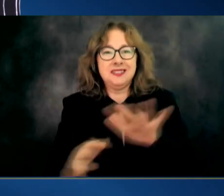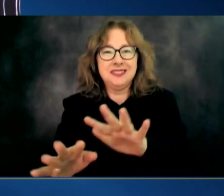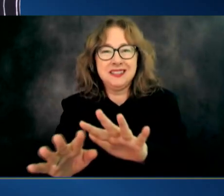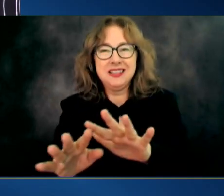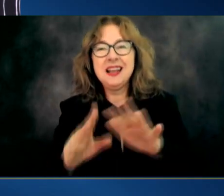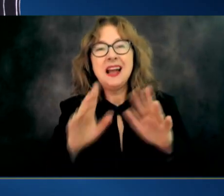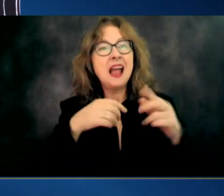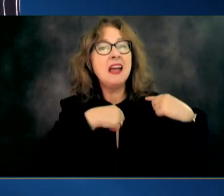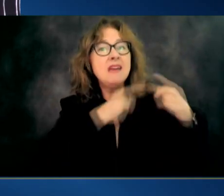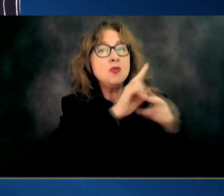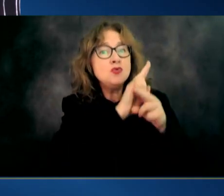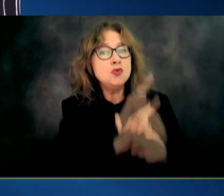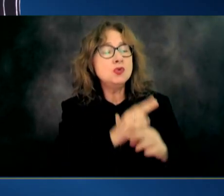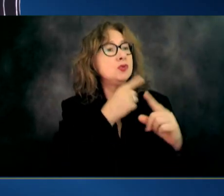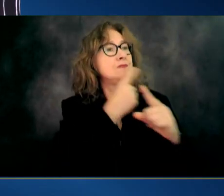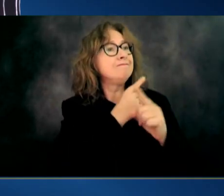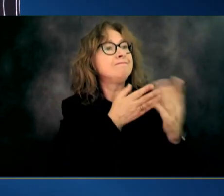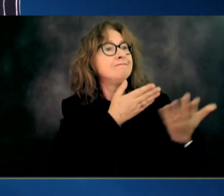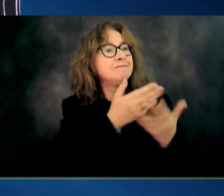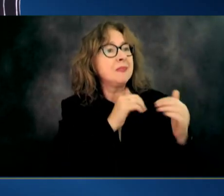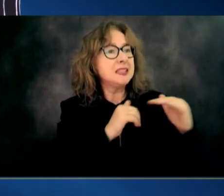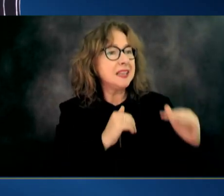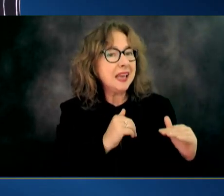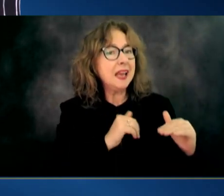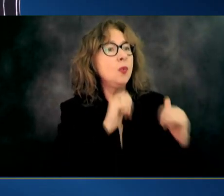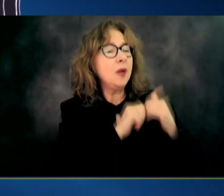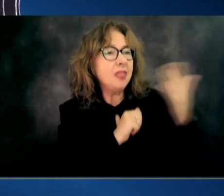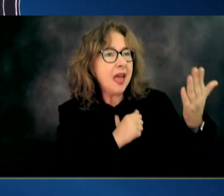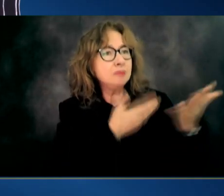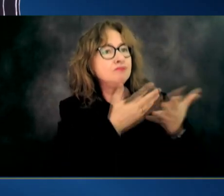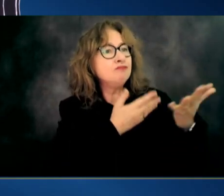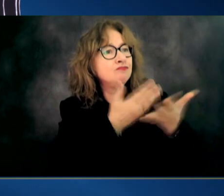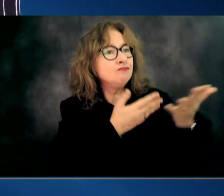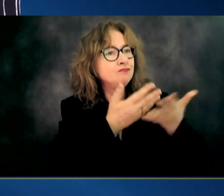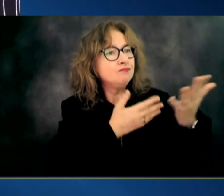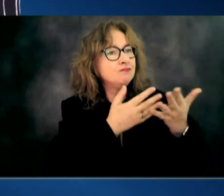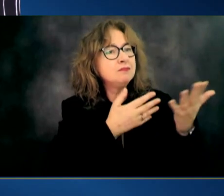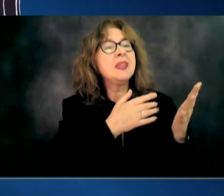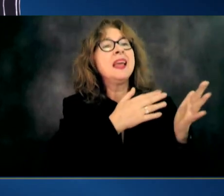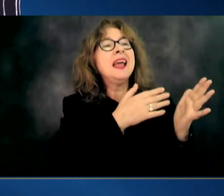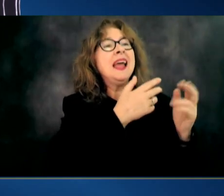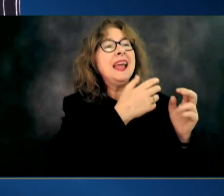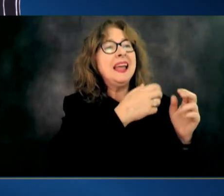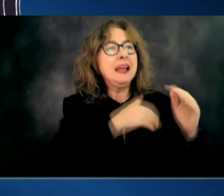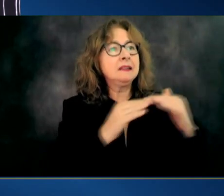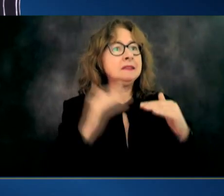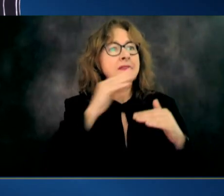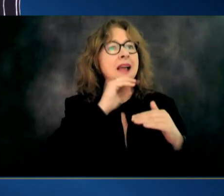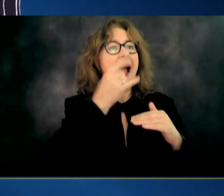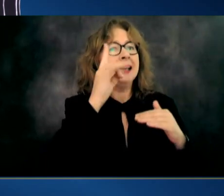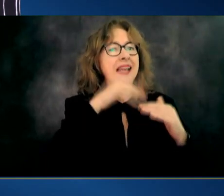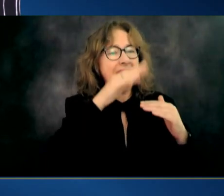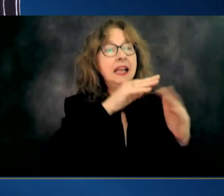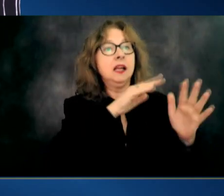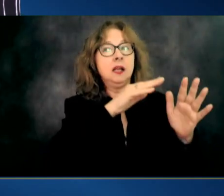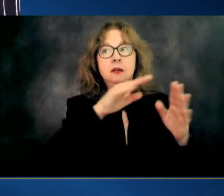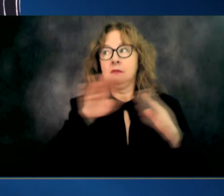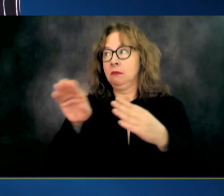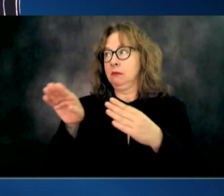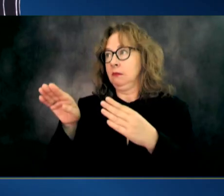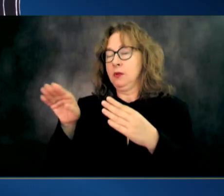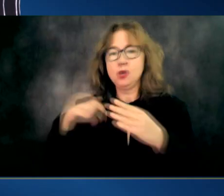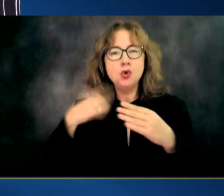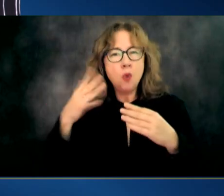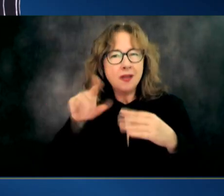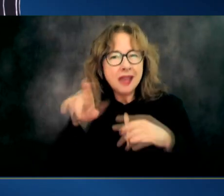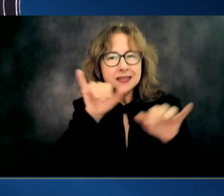being what it was as a pediatric case, then you want that same adult care. You know what I mean,